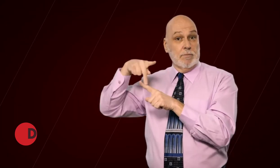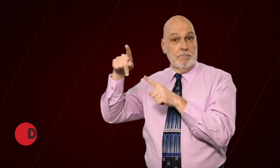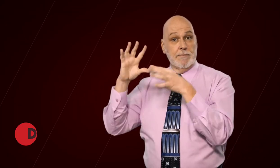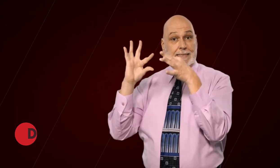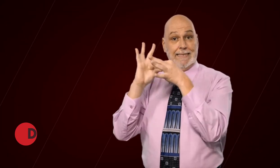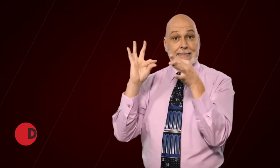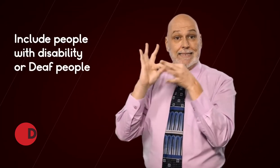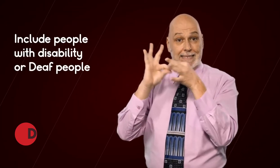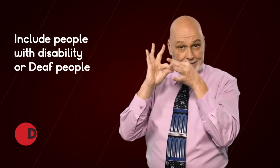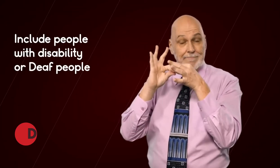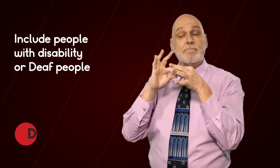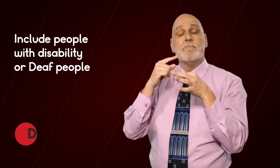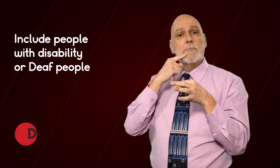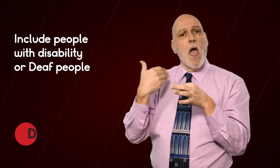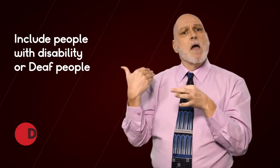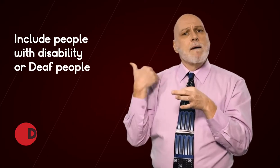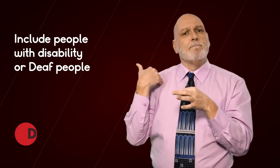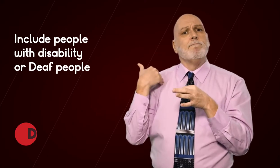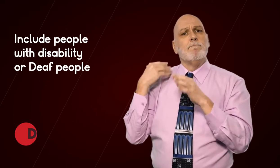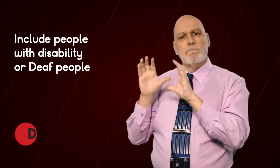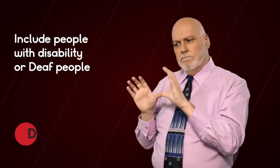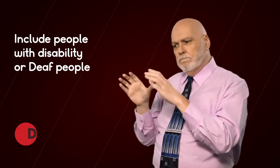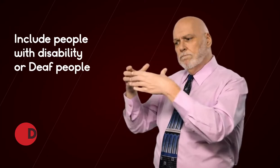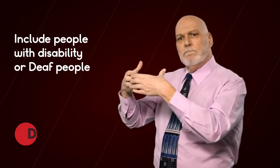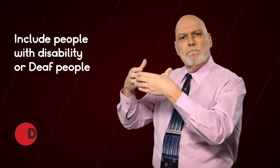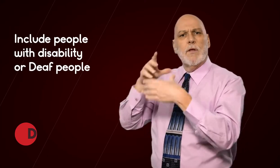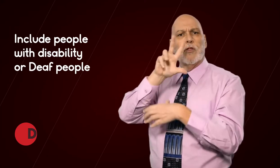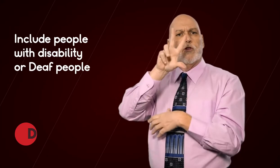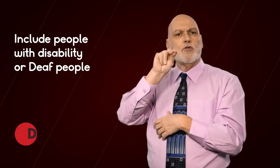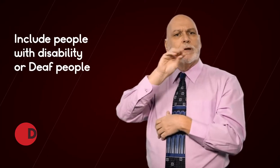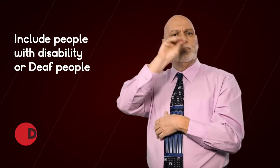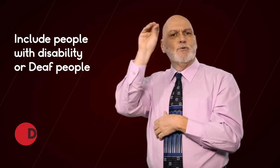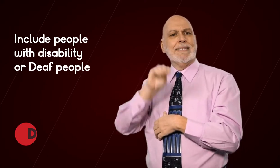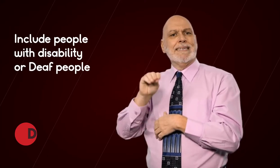says they intend to have at least 30% of the